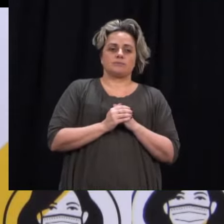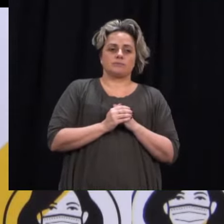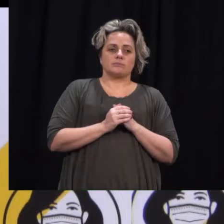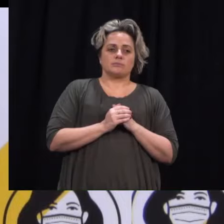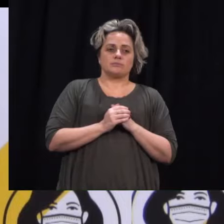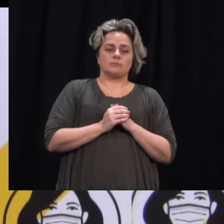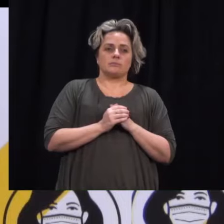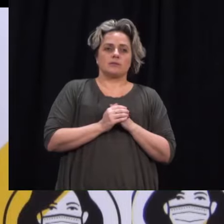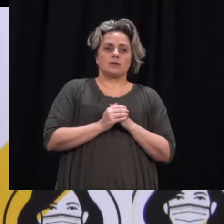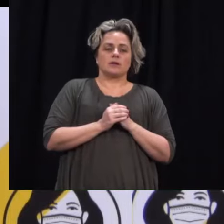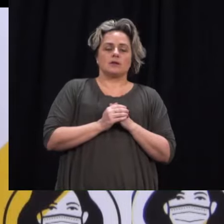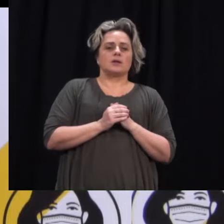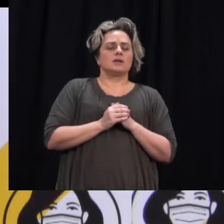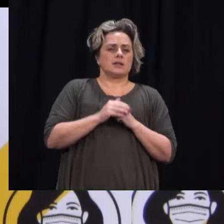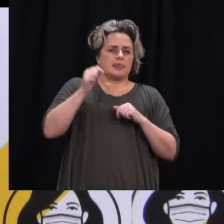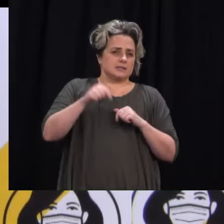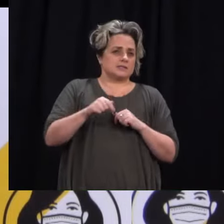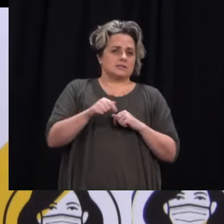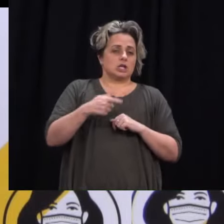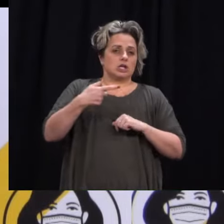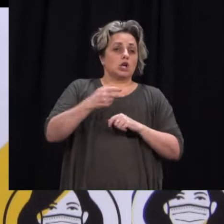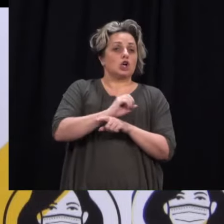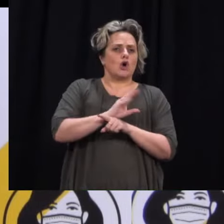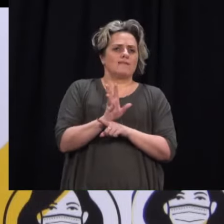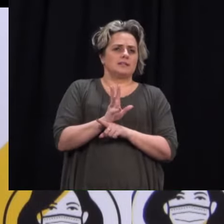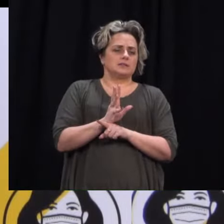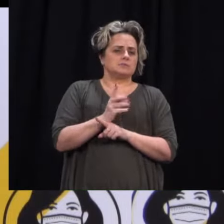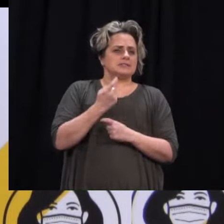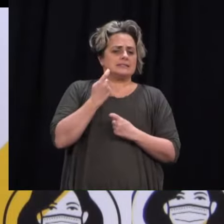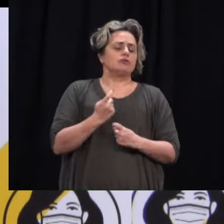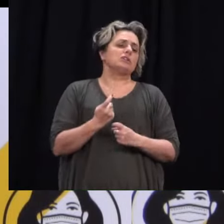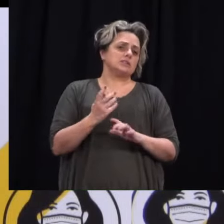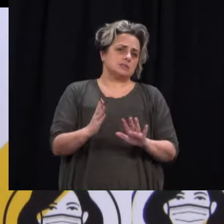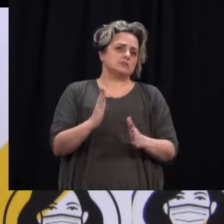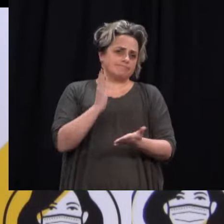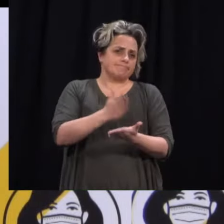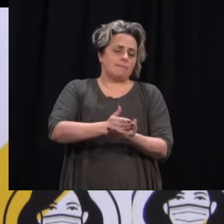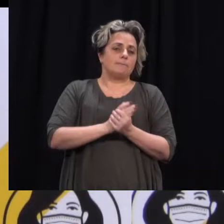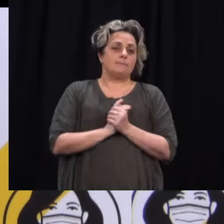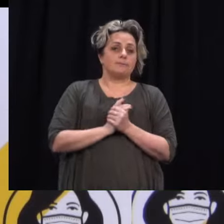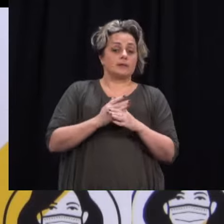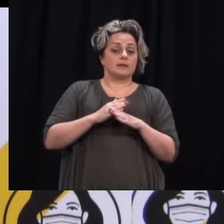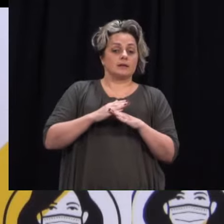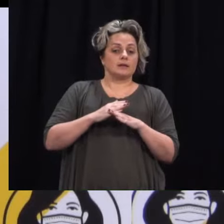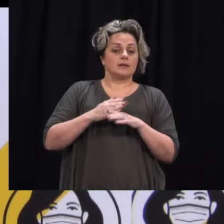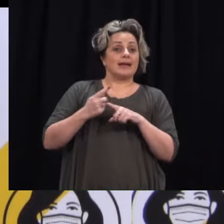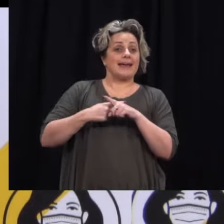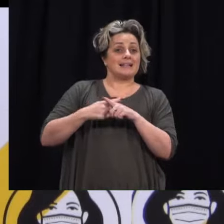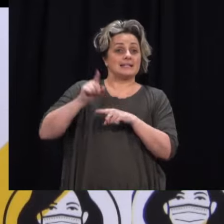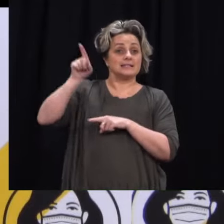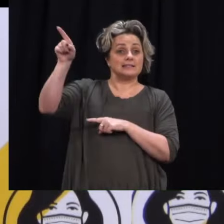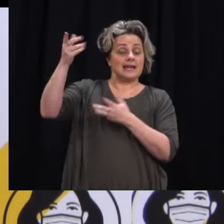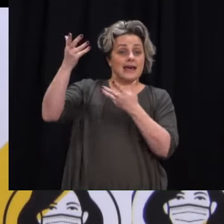people who may have been infect the. Many we are seeing from studies around the world may